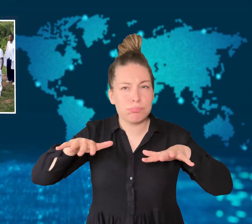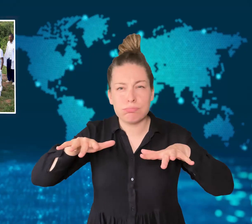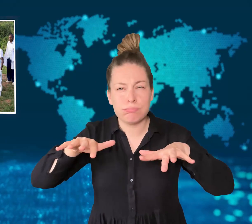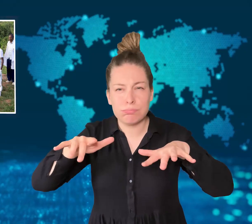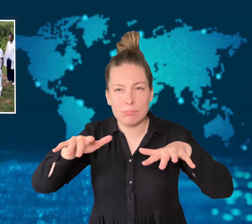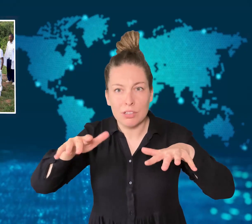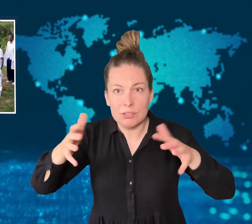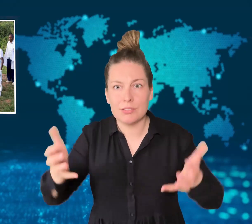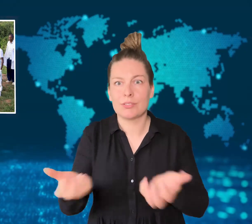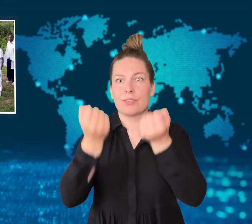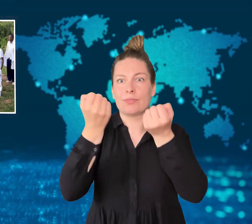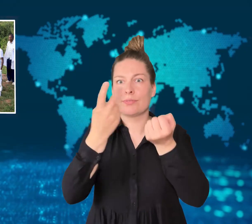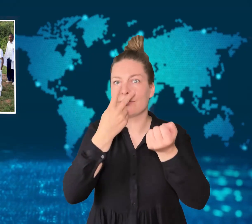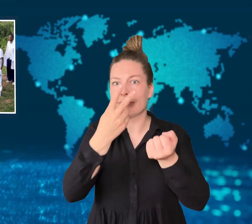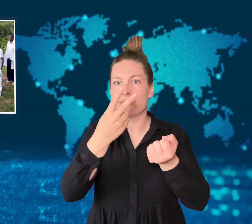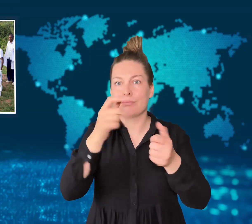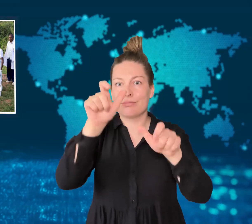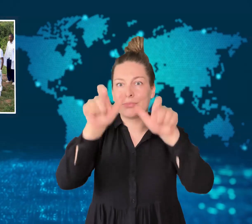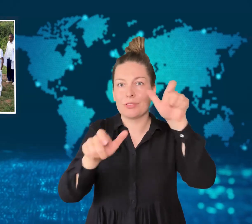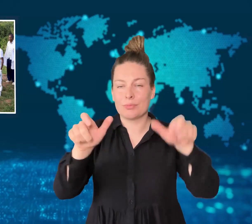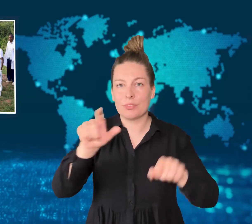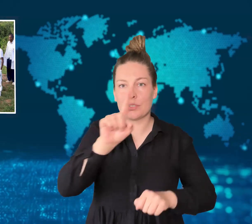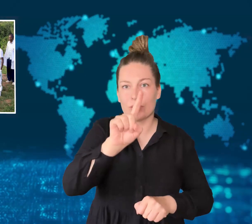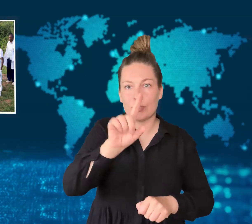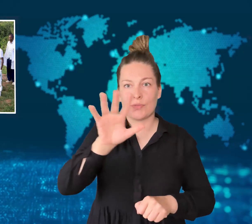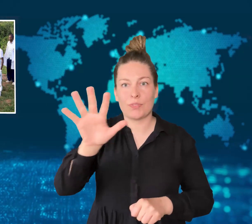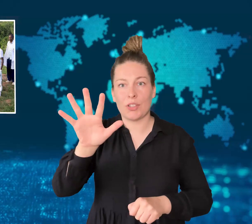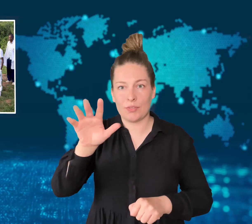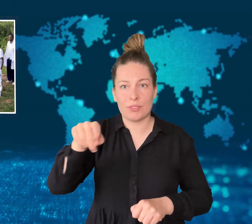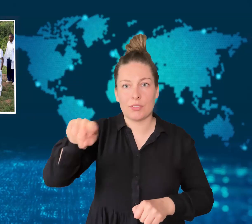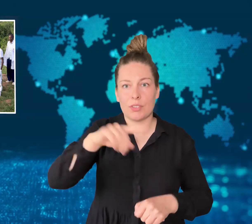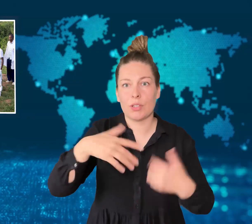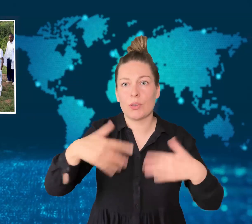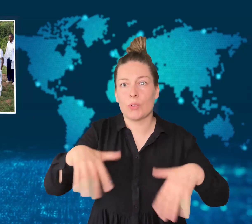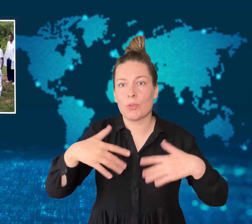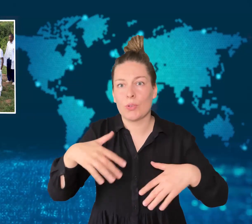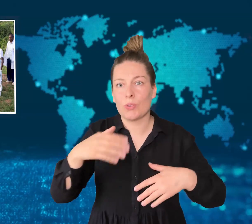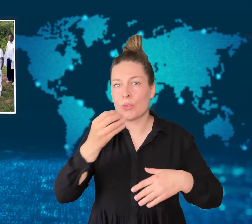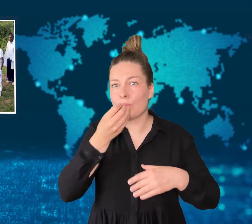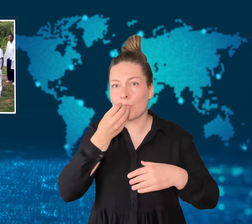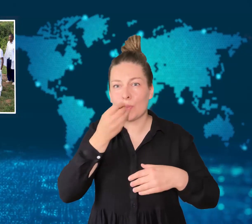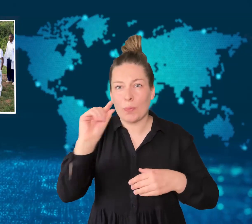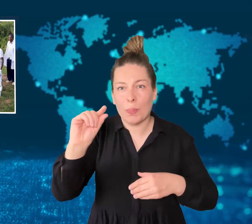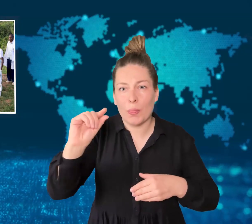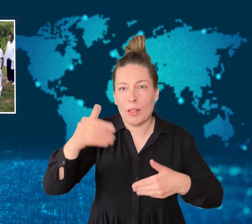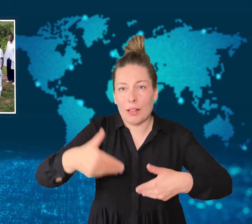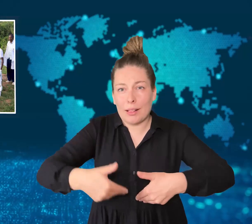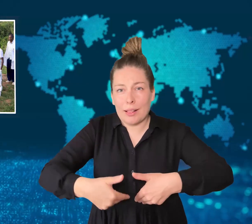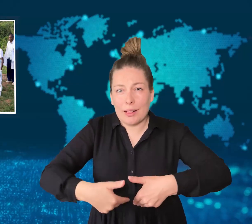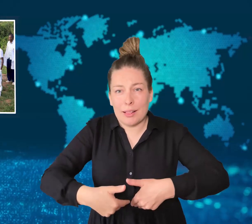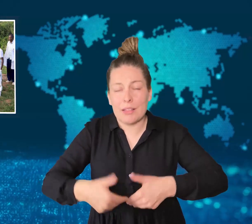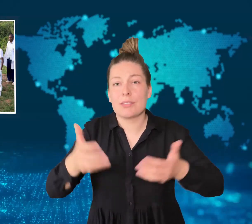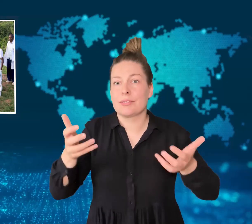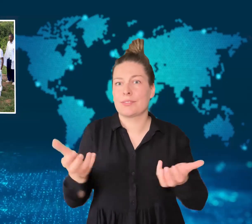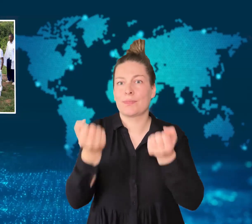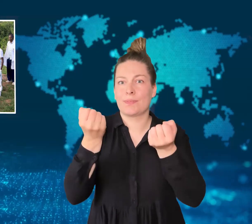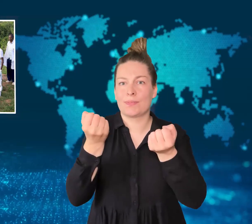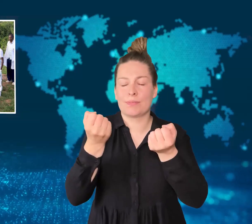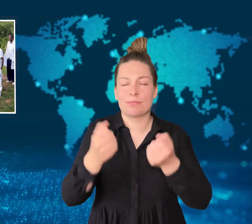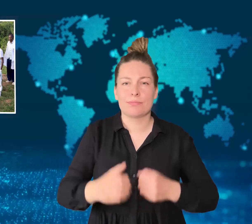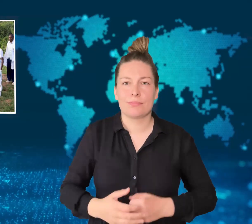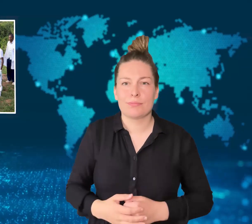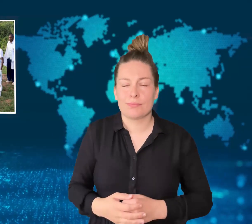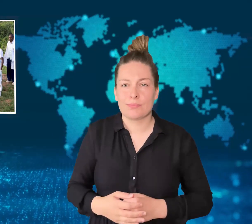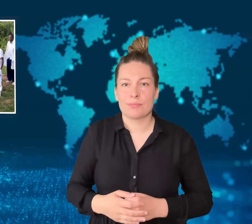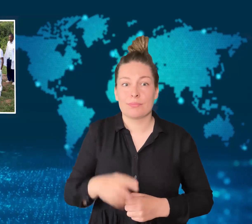It was then that extensive rescue and exhumation operations began.